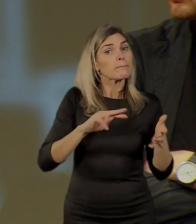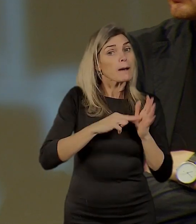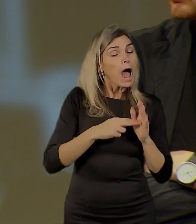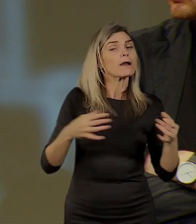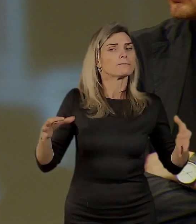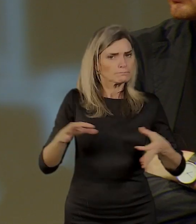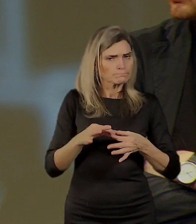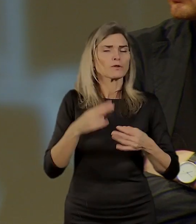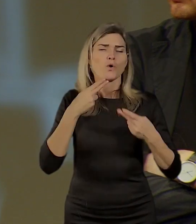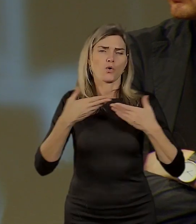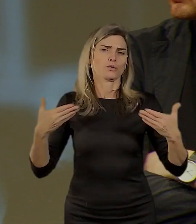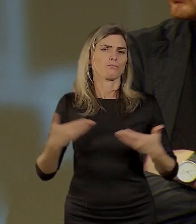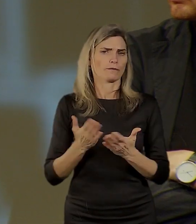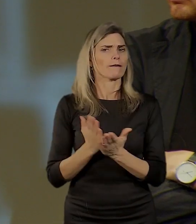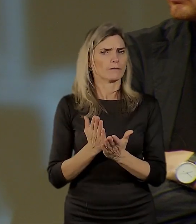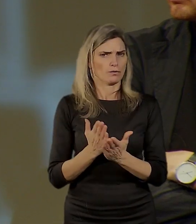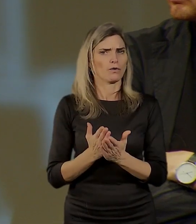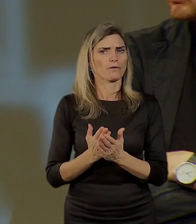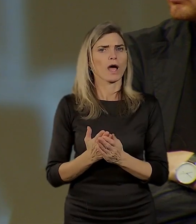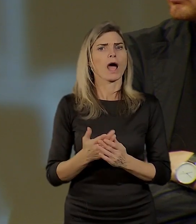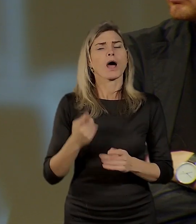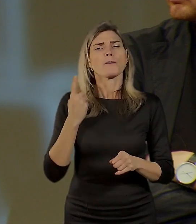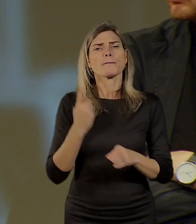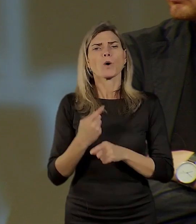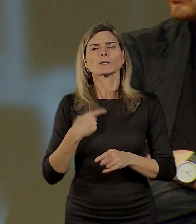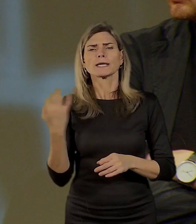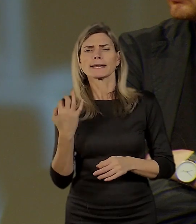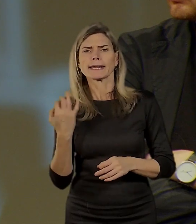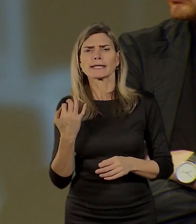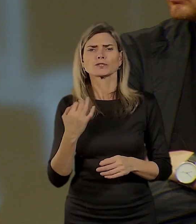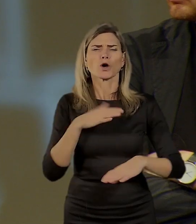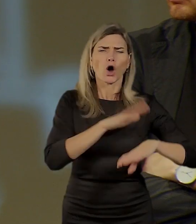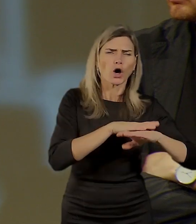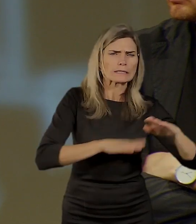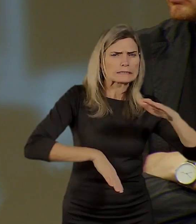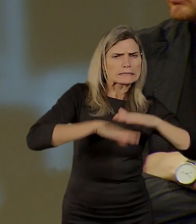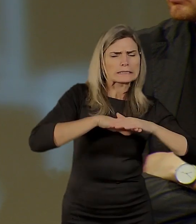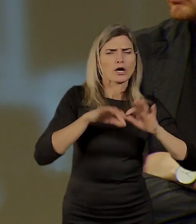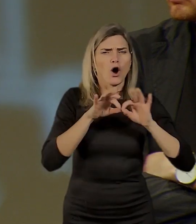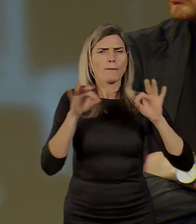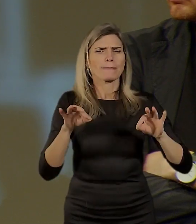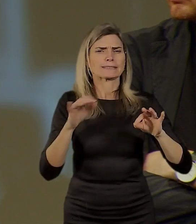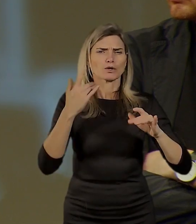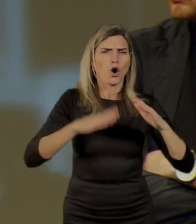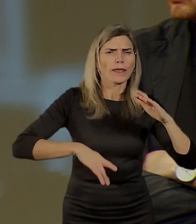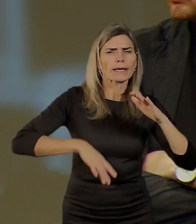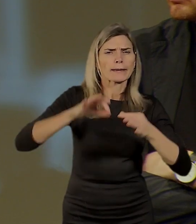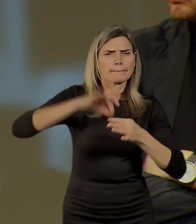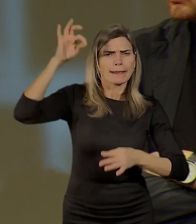We simply tried to connect it to the area of the old Modřany as much as possible.